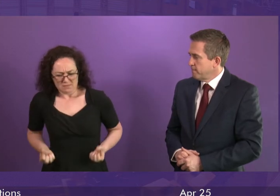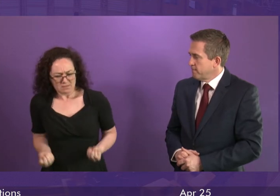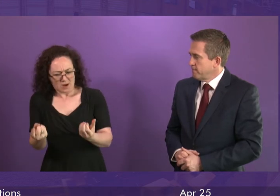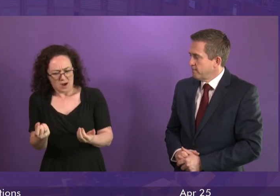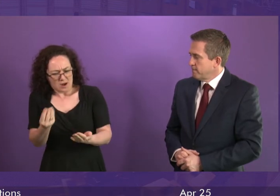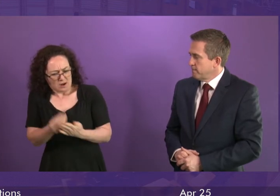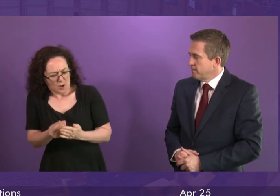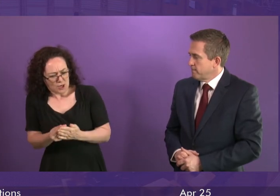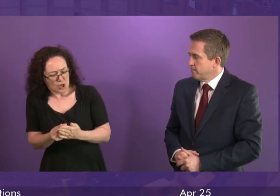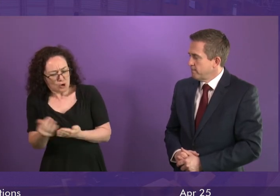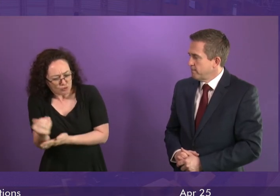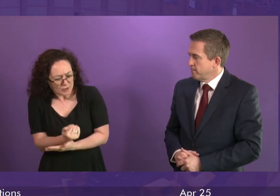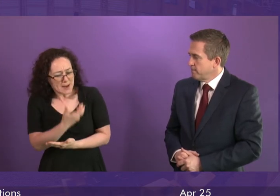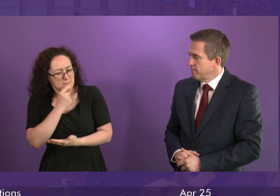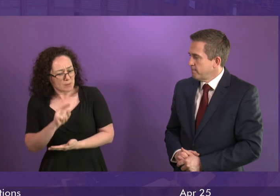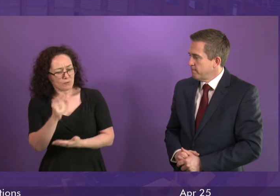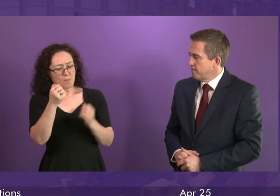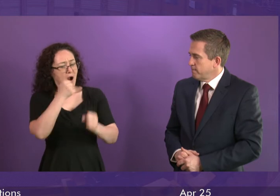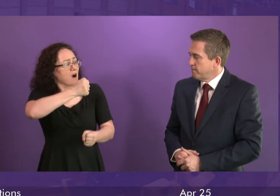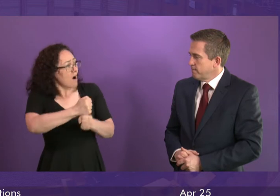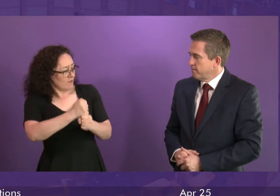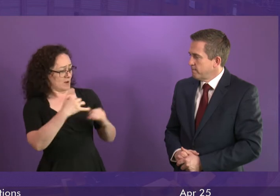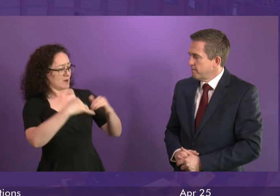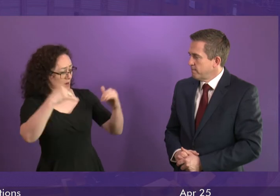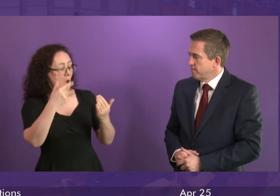Government policies.” “He’s right”—and those are the words